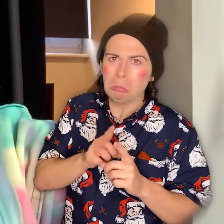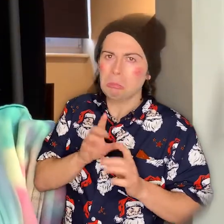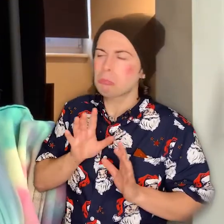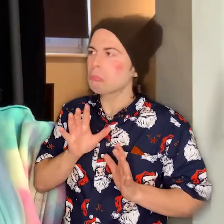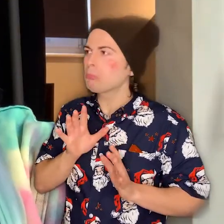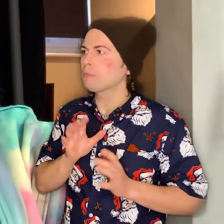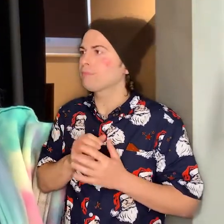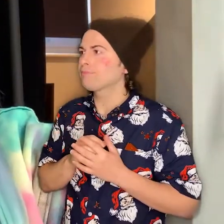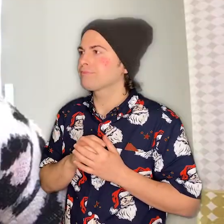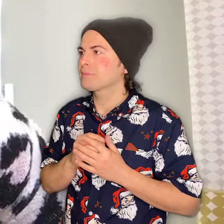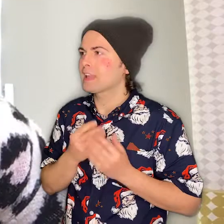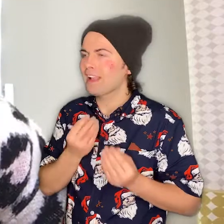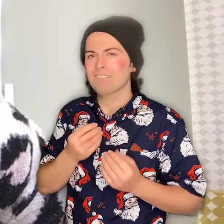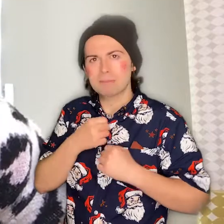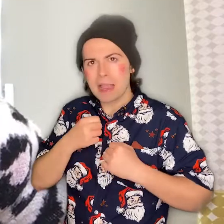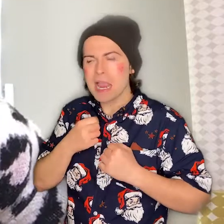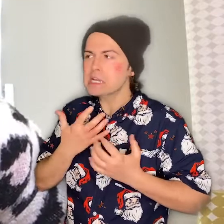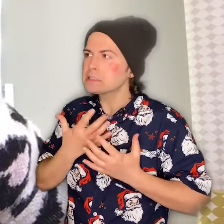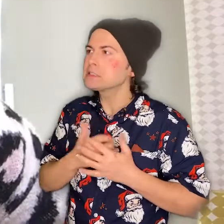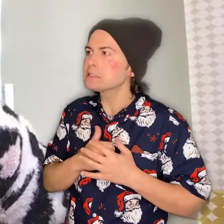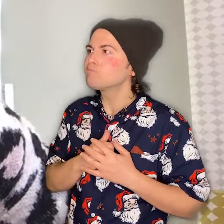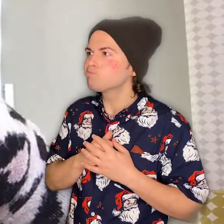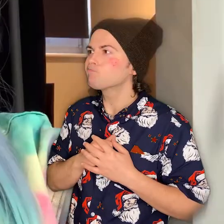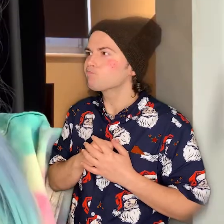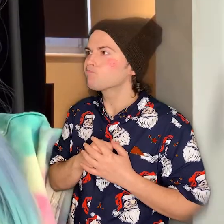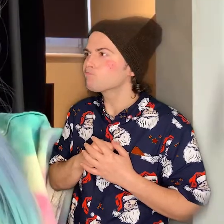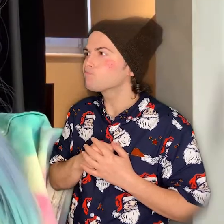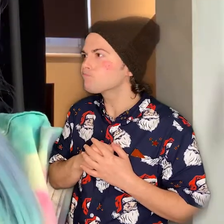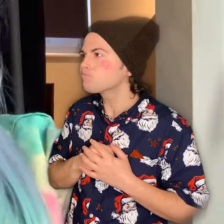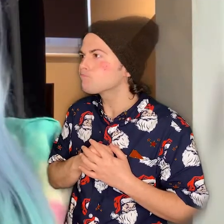Senga – Right Cyndi - That’s what you need, a boyfriend,